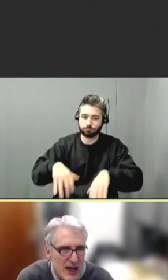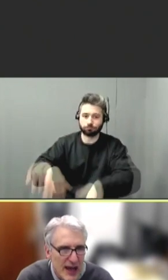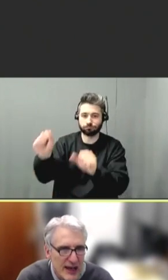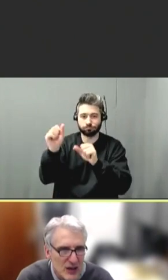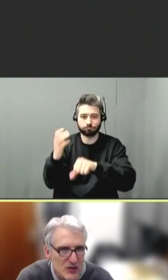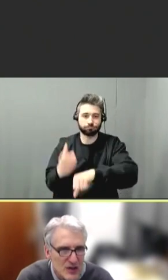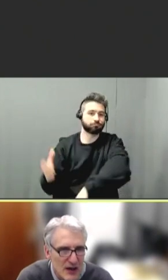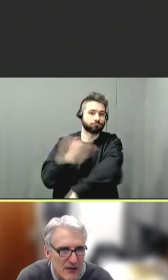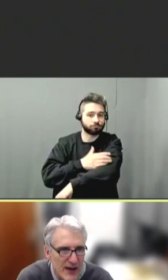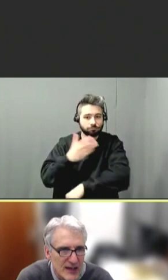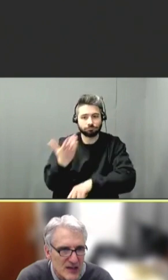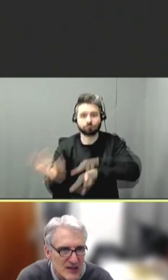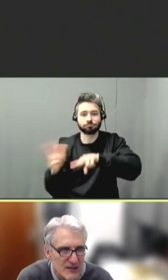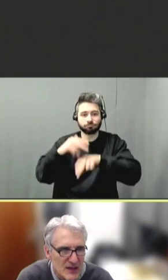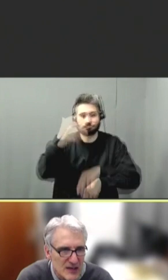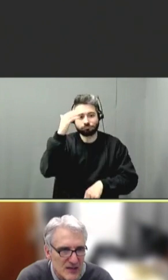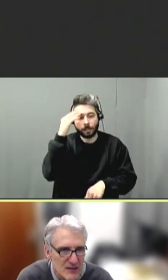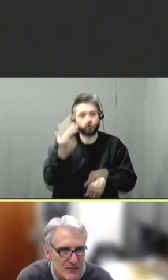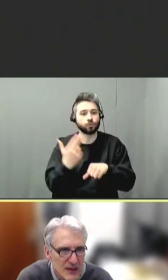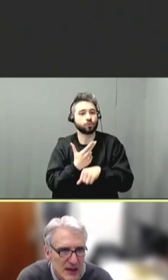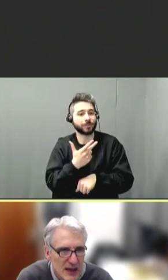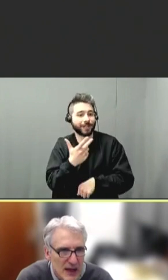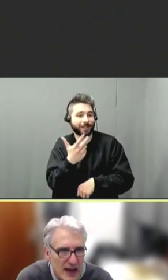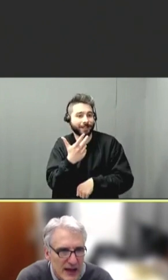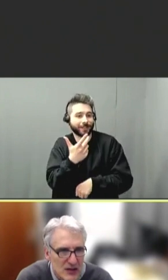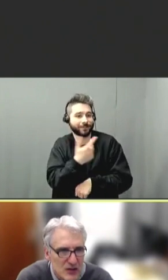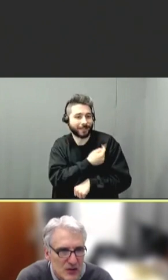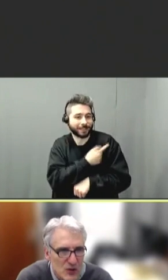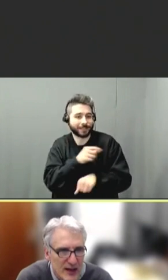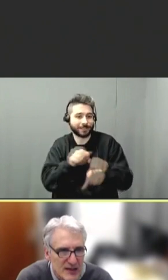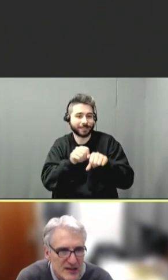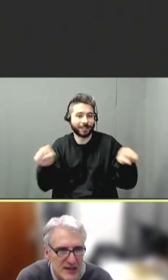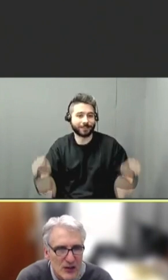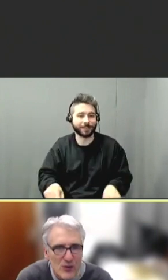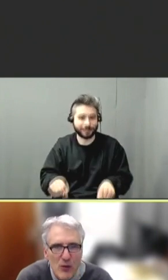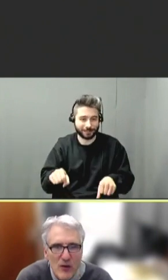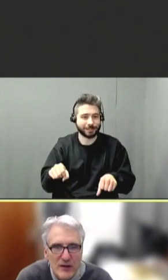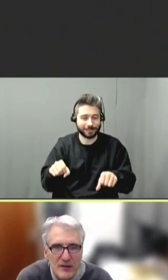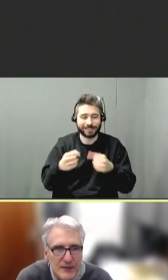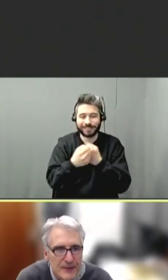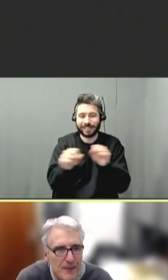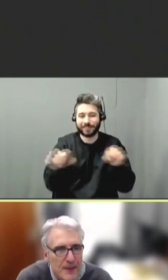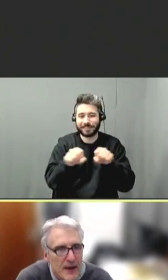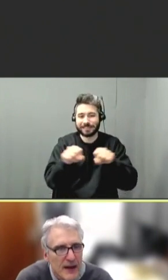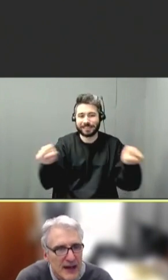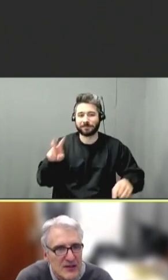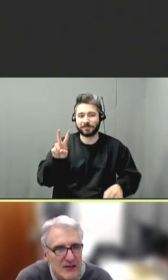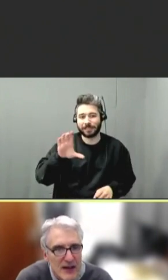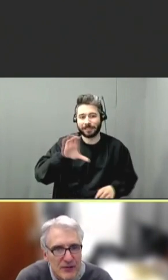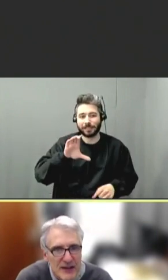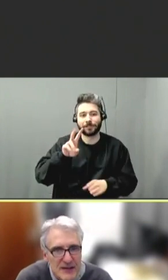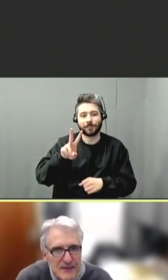and use of the vaccine safety system, and to create a succinct report. Next slide, please.